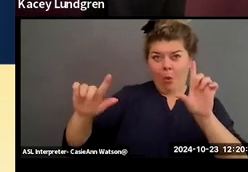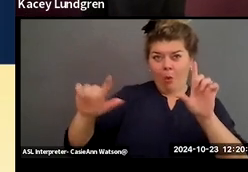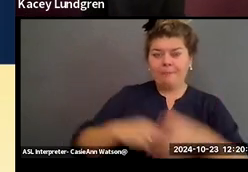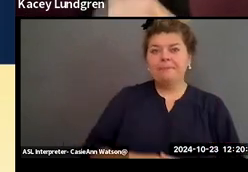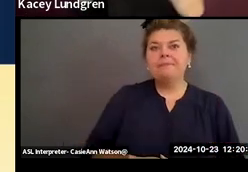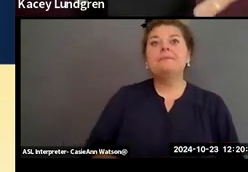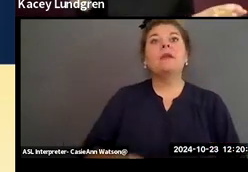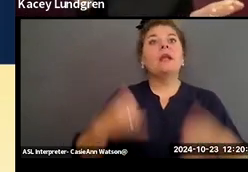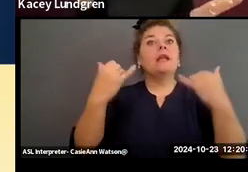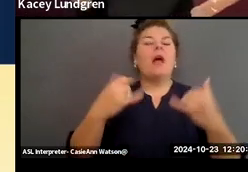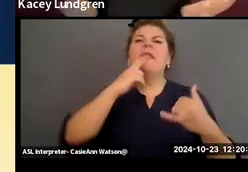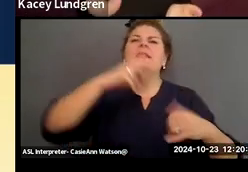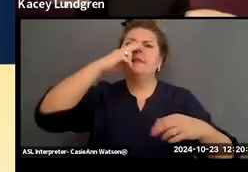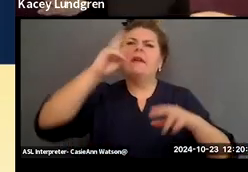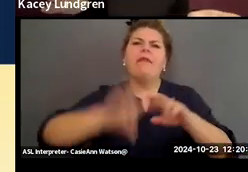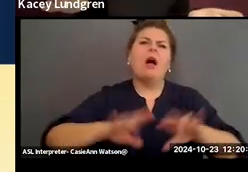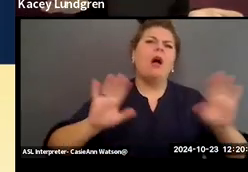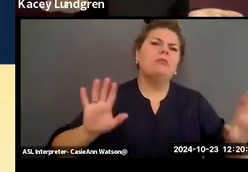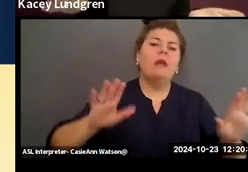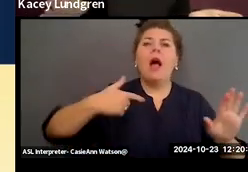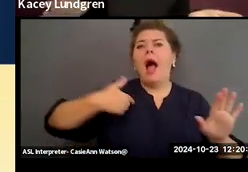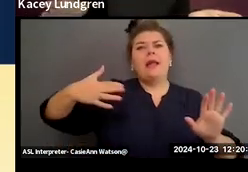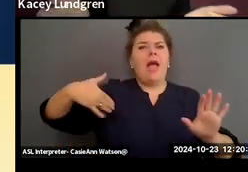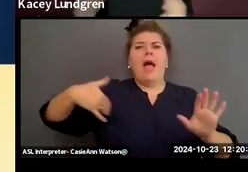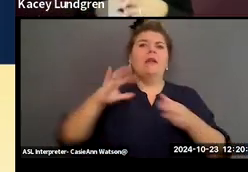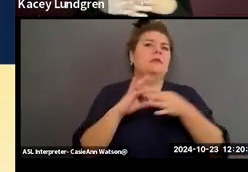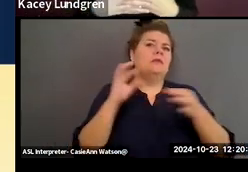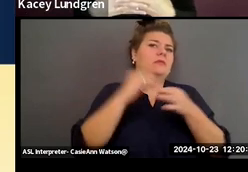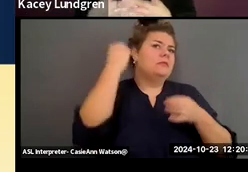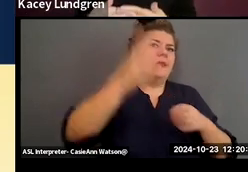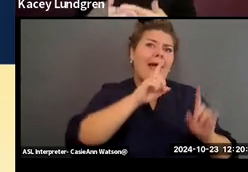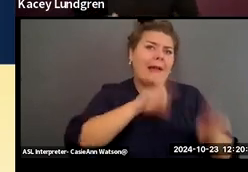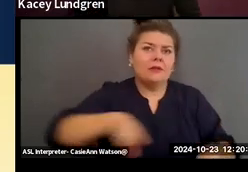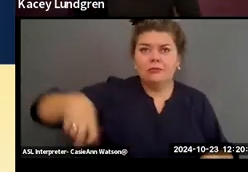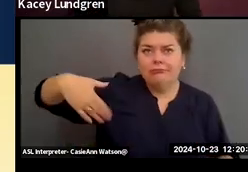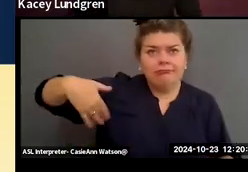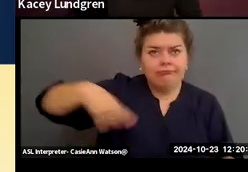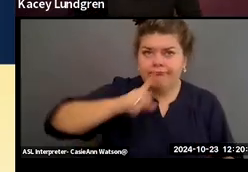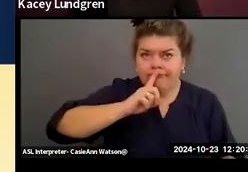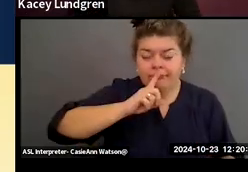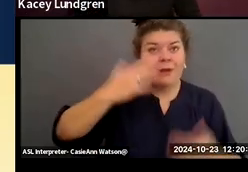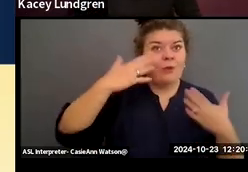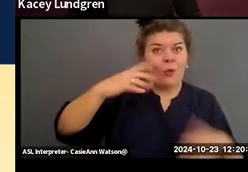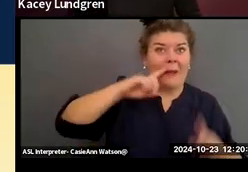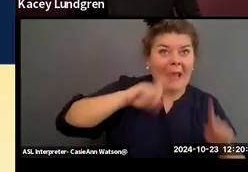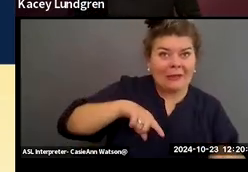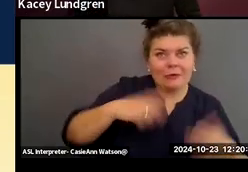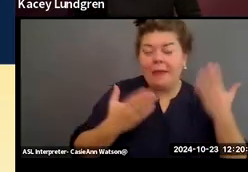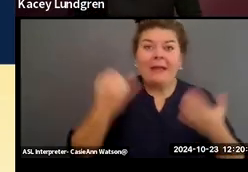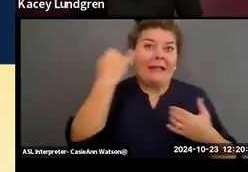Now, this is just for fun. I haven't mentioned this yet and I don't expect anyone to know the answer, but props if you do.